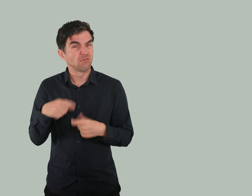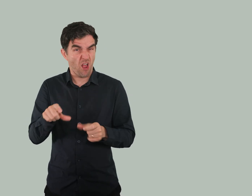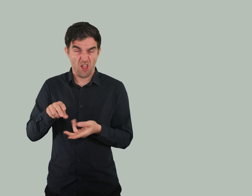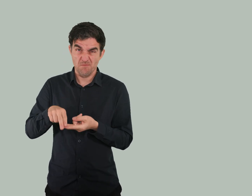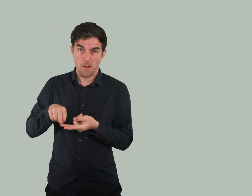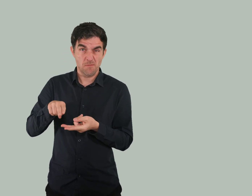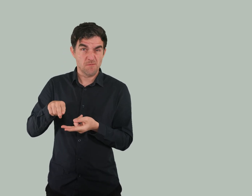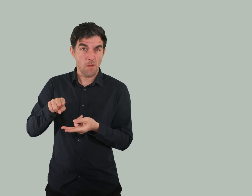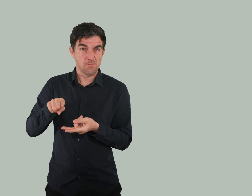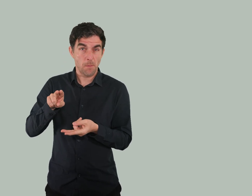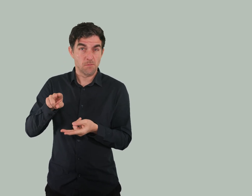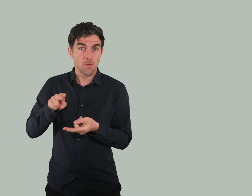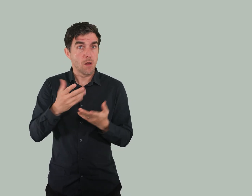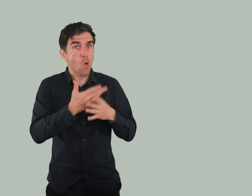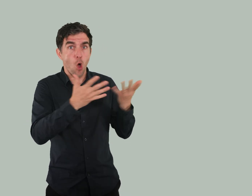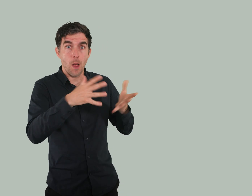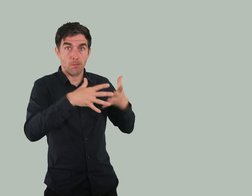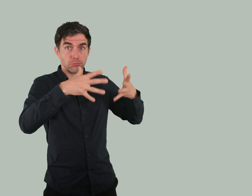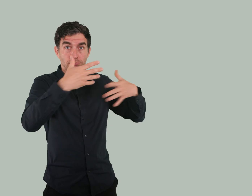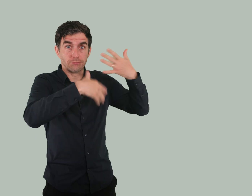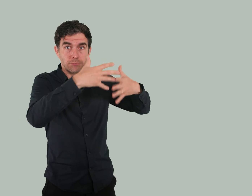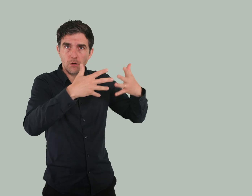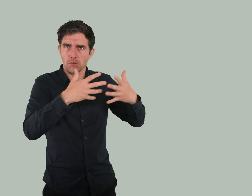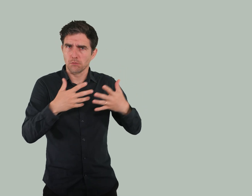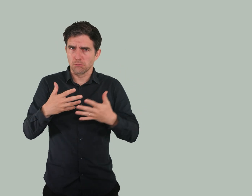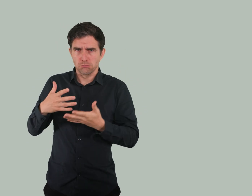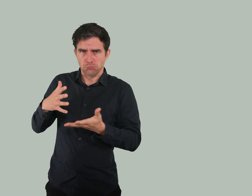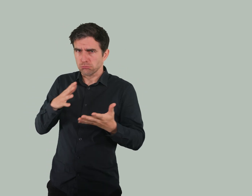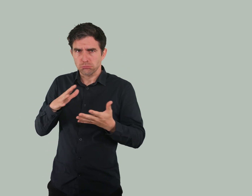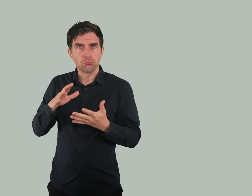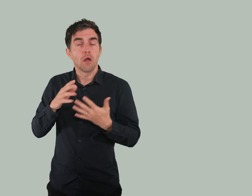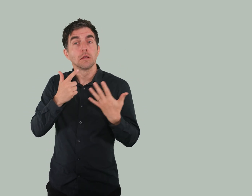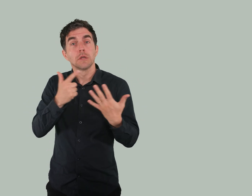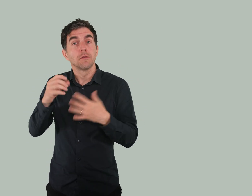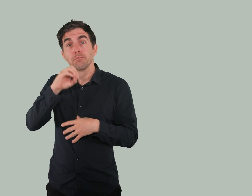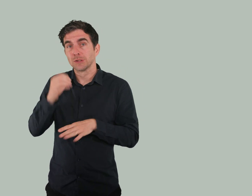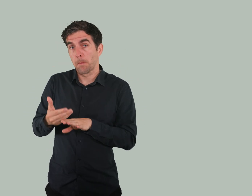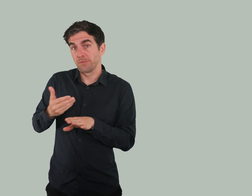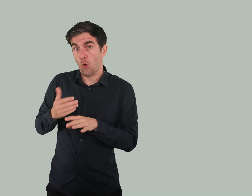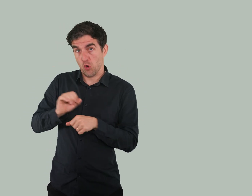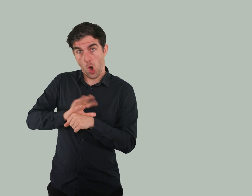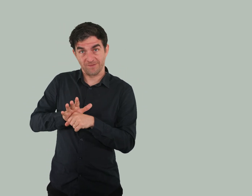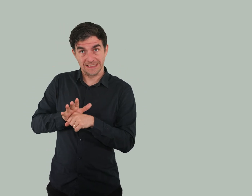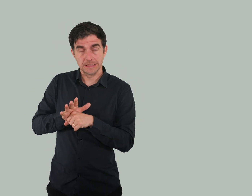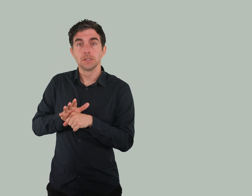employment still rises and falls with the cycle. It reached 77 per cent before the pandemic,